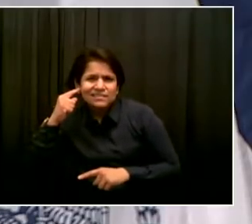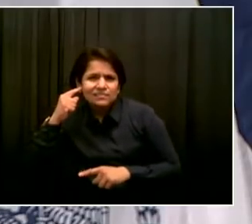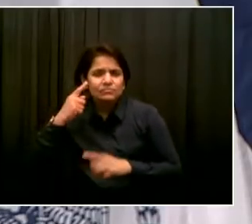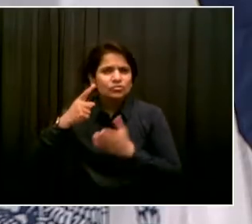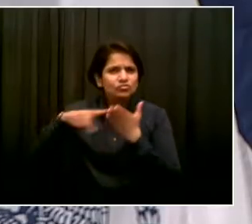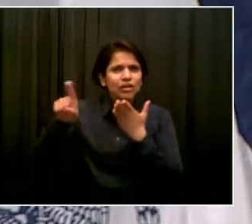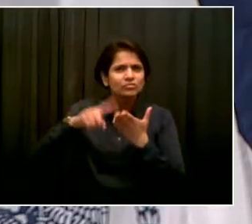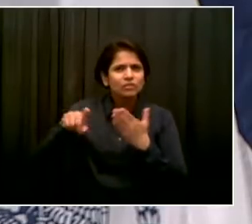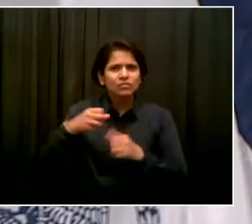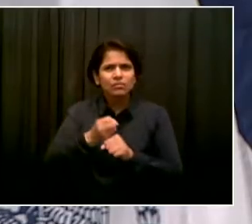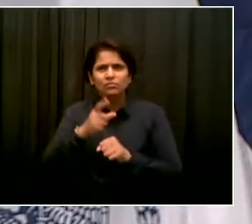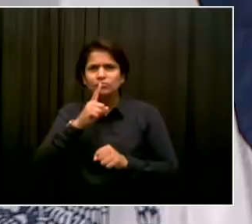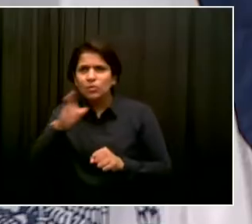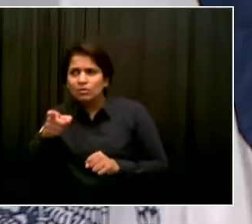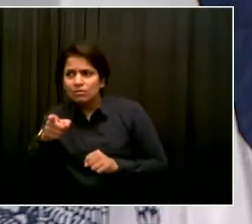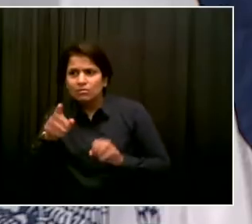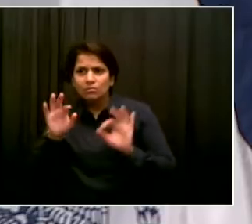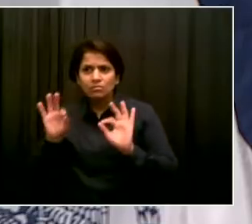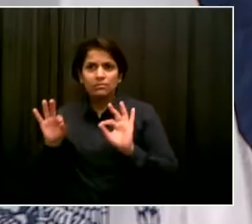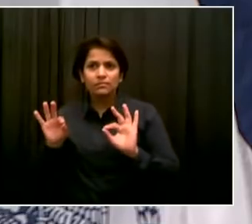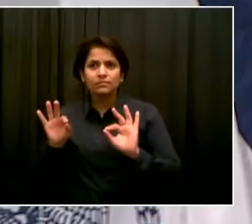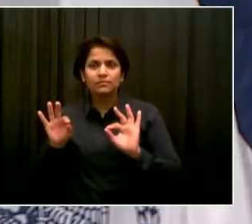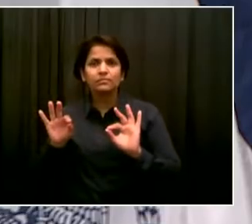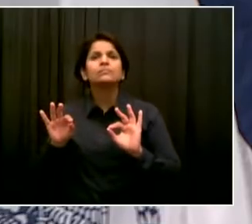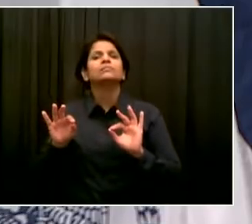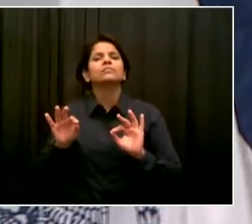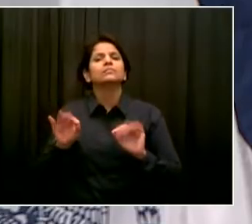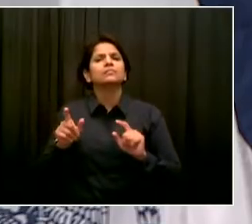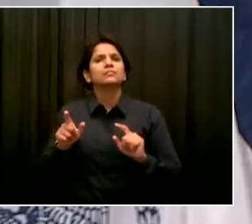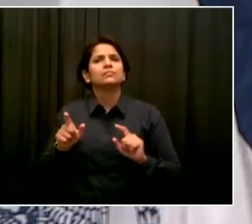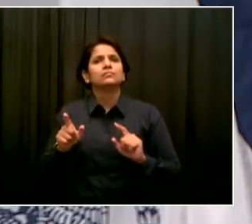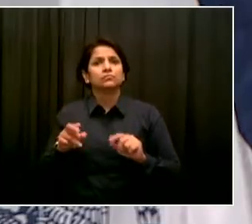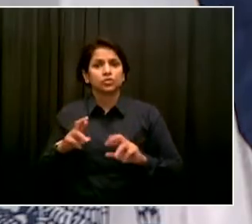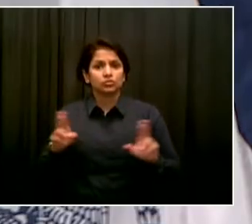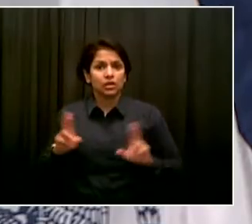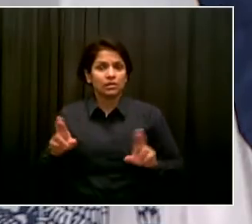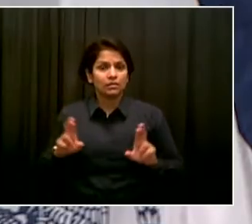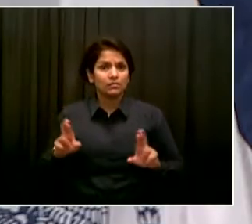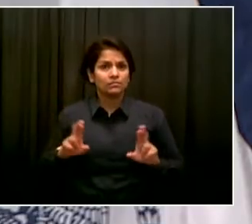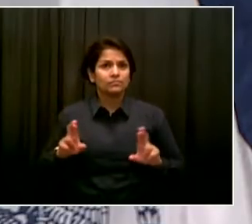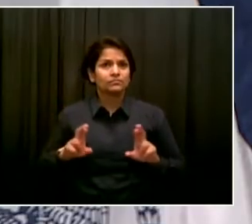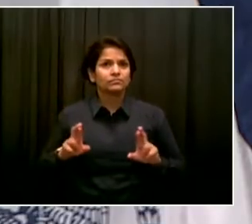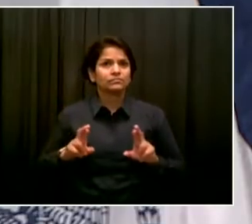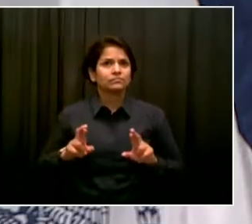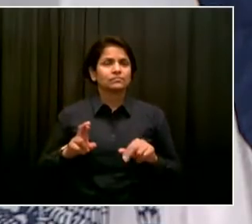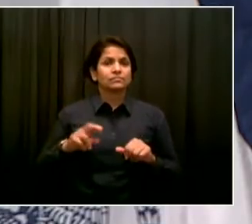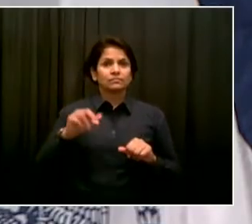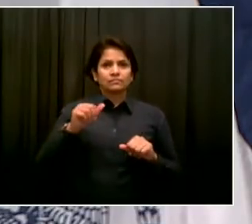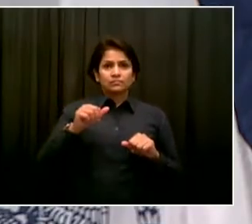TURN THE VOLUME OFF FOR NOW